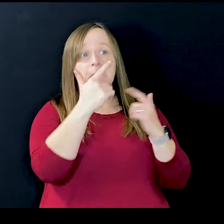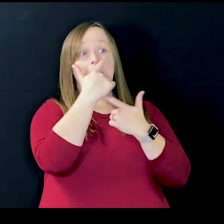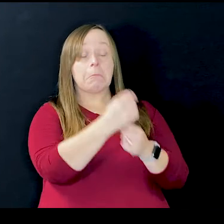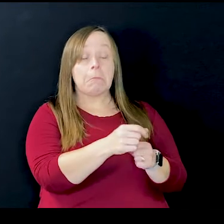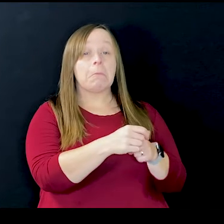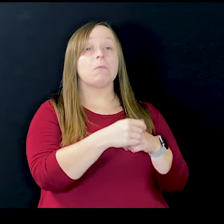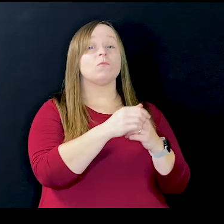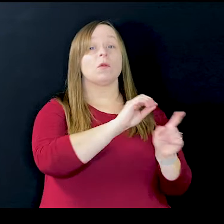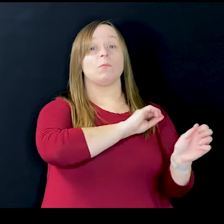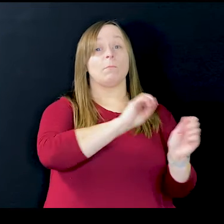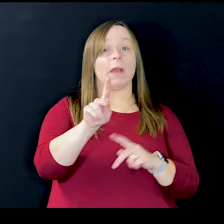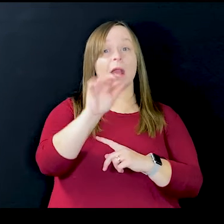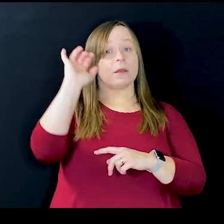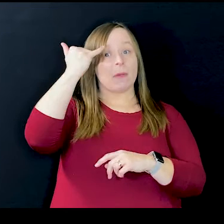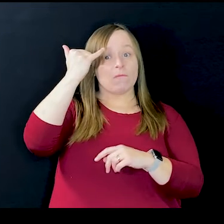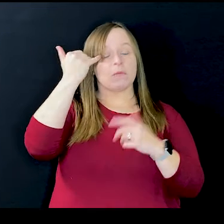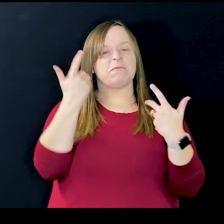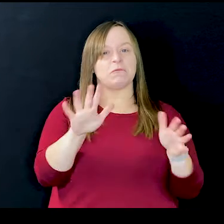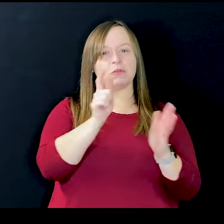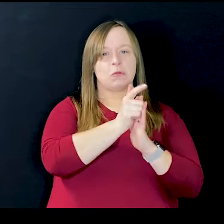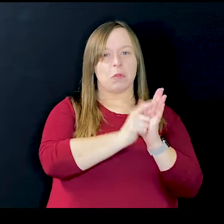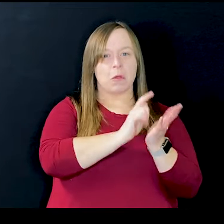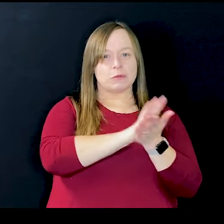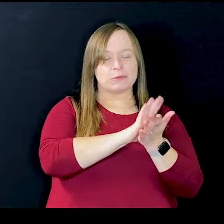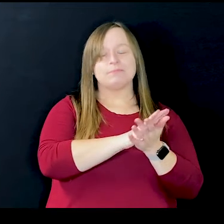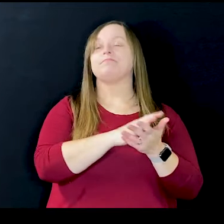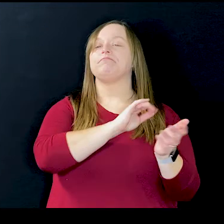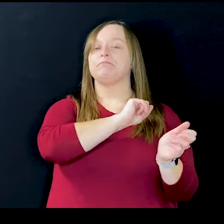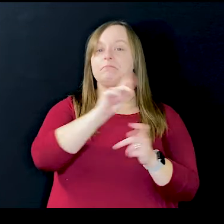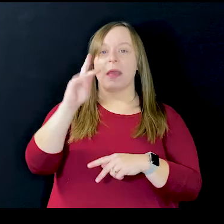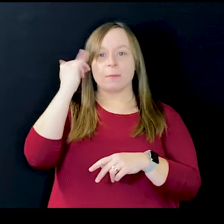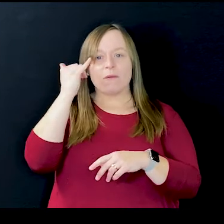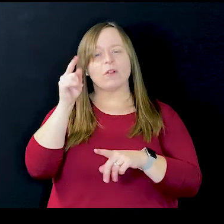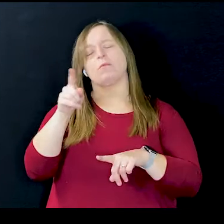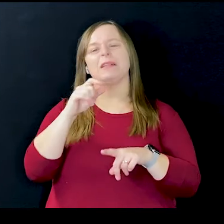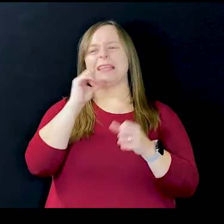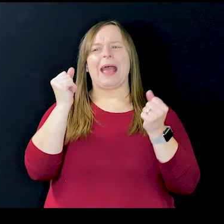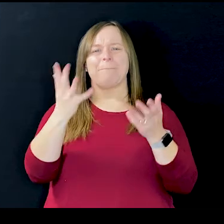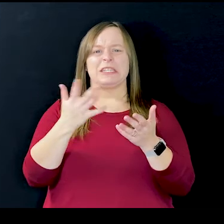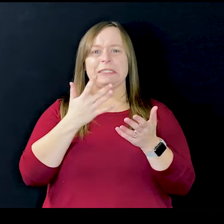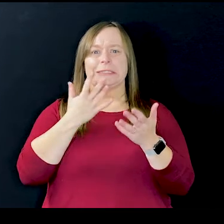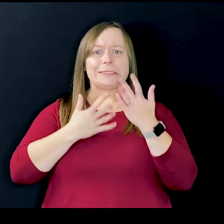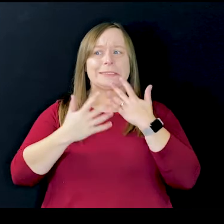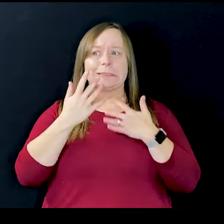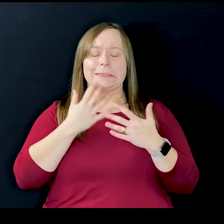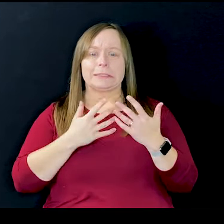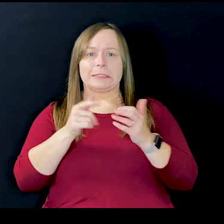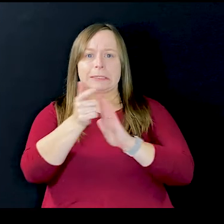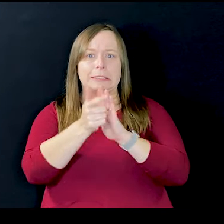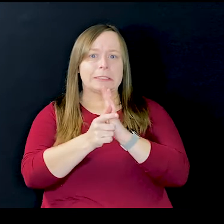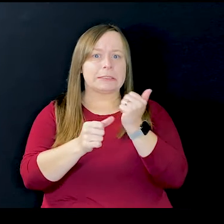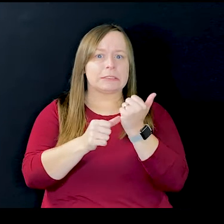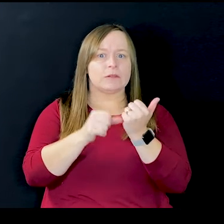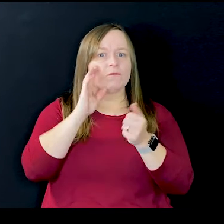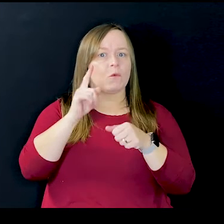And when I moved back to Buffalo after law school, there was not much in terms of legal assistance